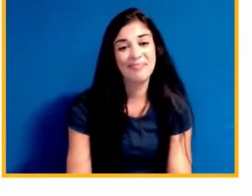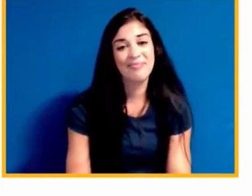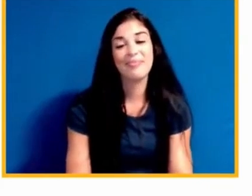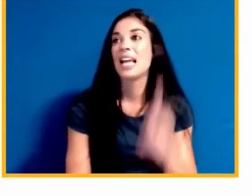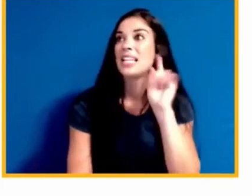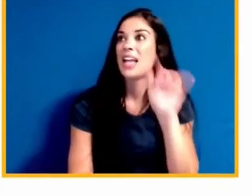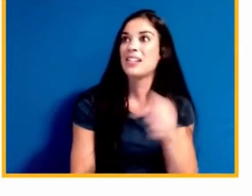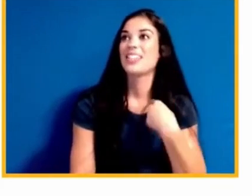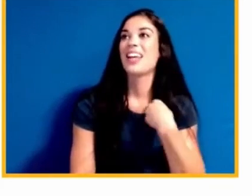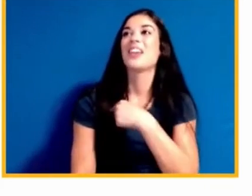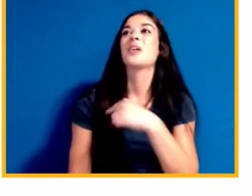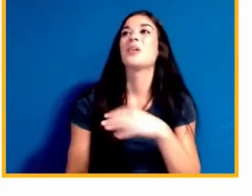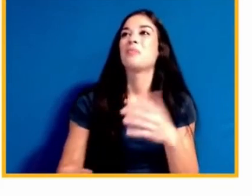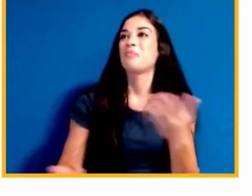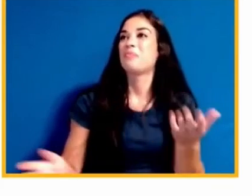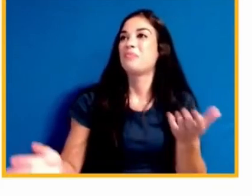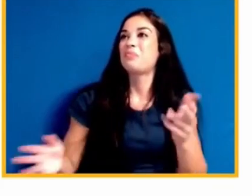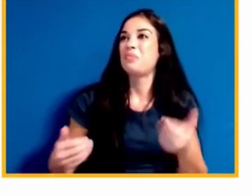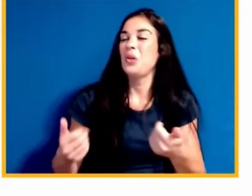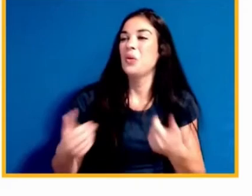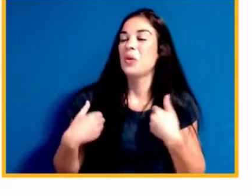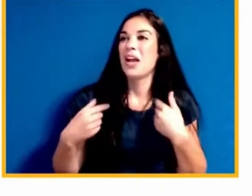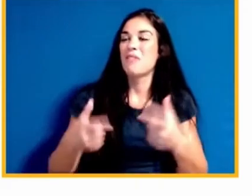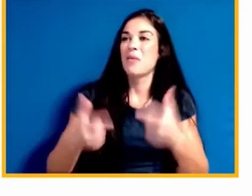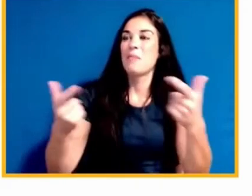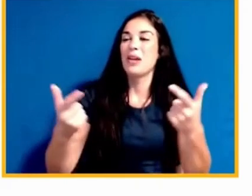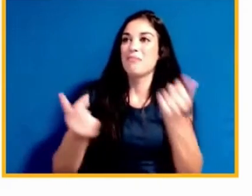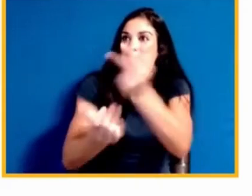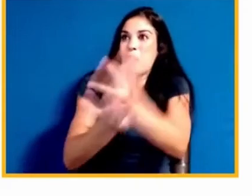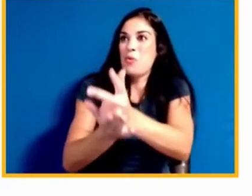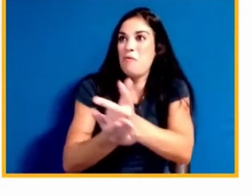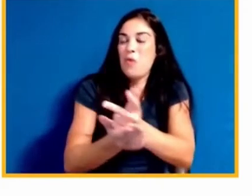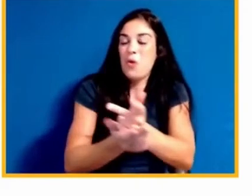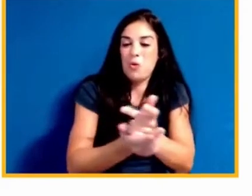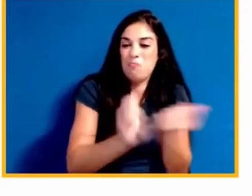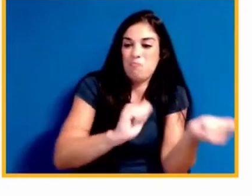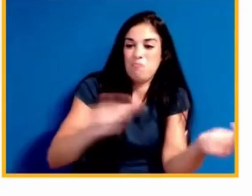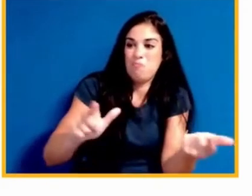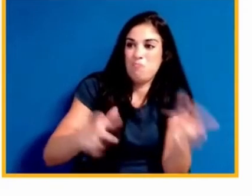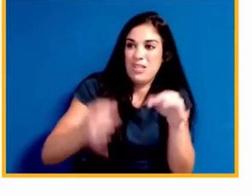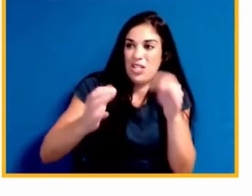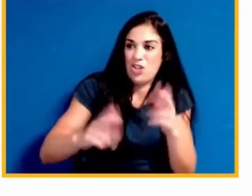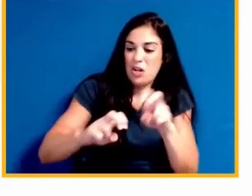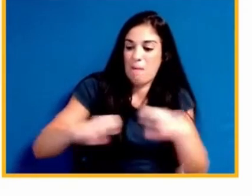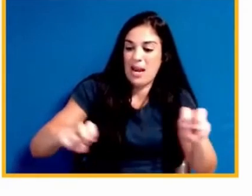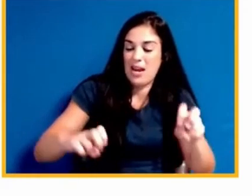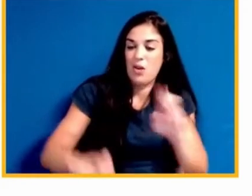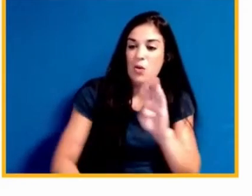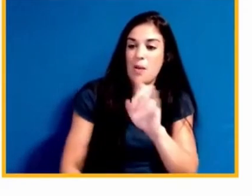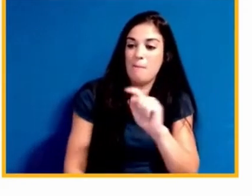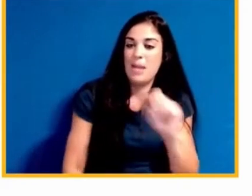[Zeke] Sounds like we have a huge approval across the judges panel. I mean, I think Beta Monkey in